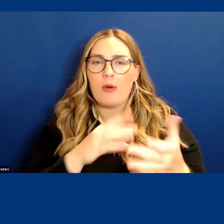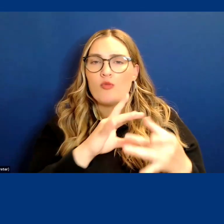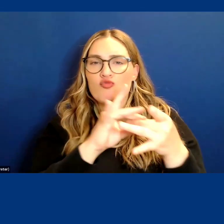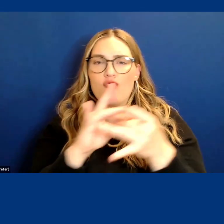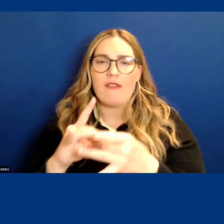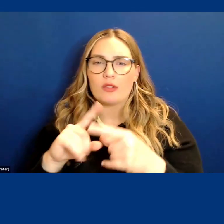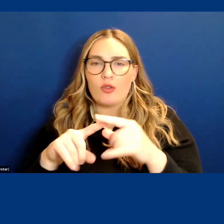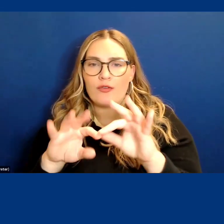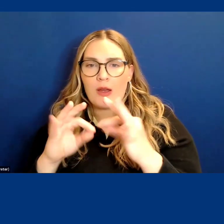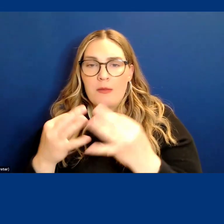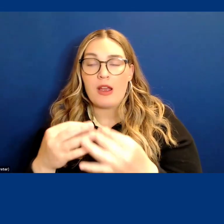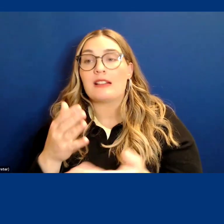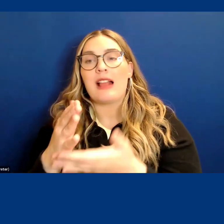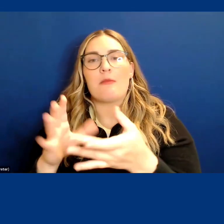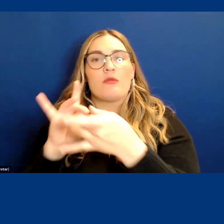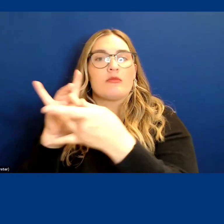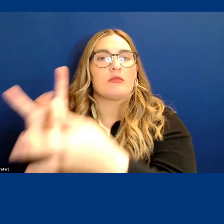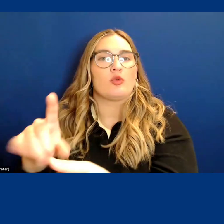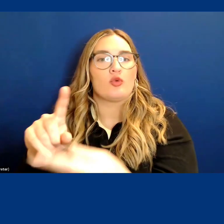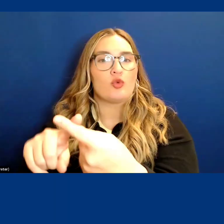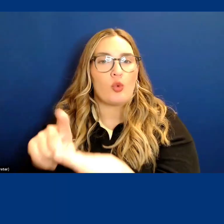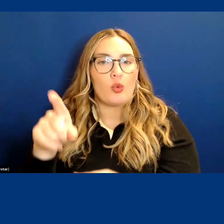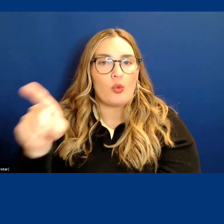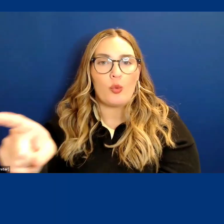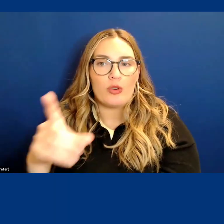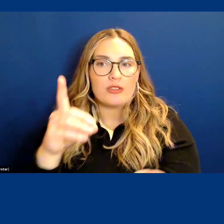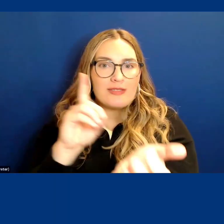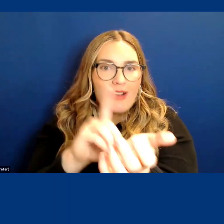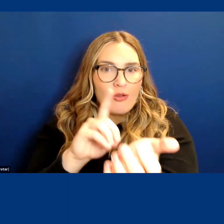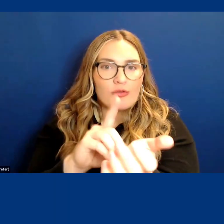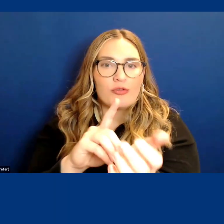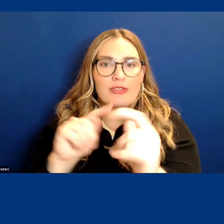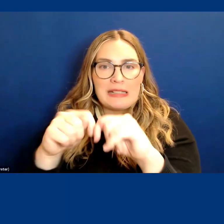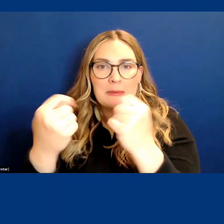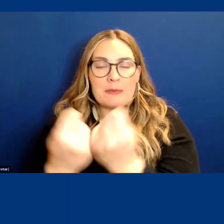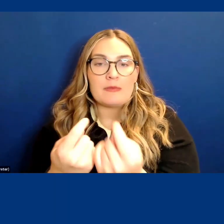and some are relevant to the clinical needs. So if there's any clinical accommodations that are